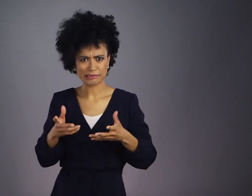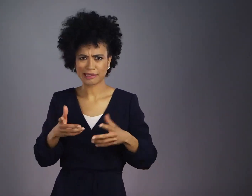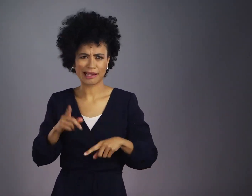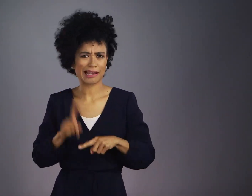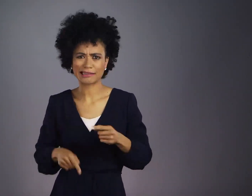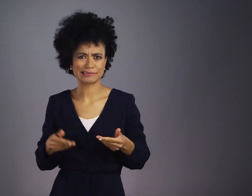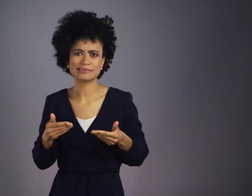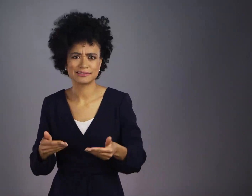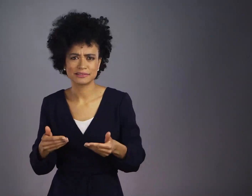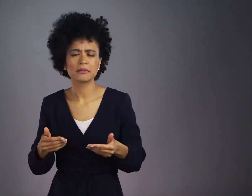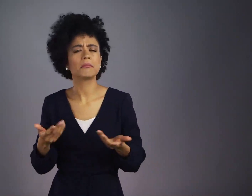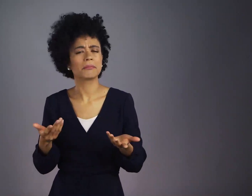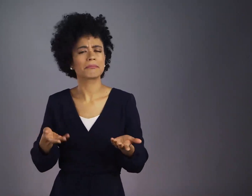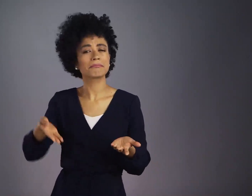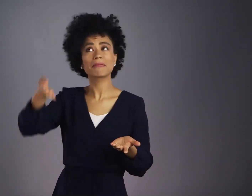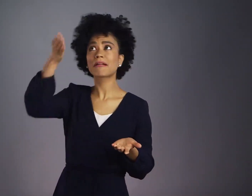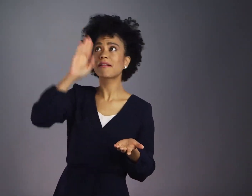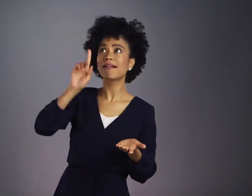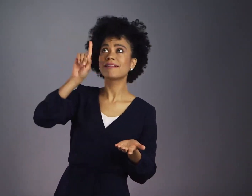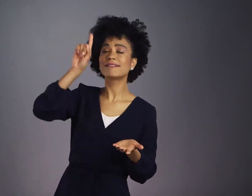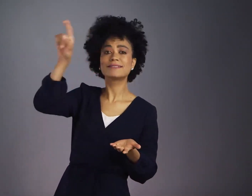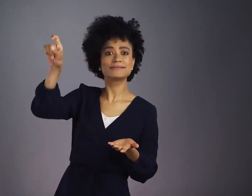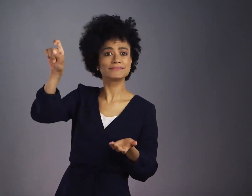We may not be able to determine which course to take.